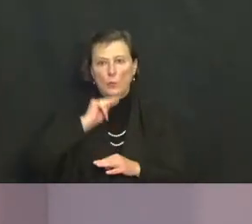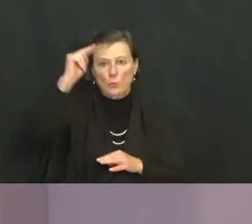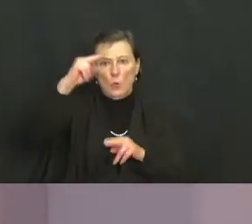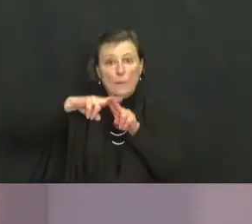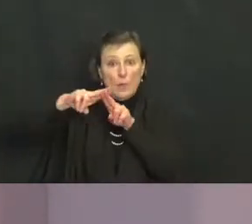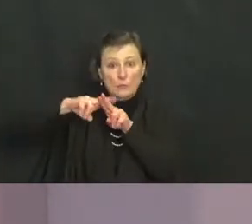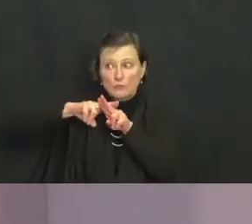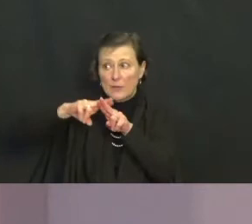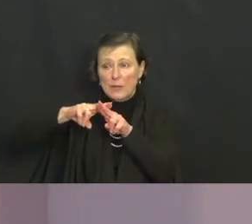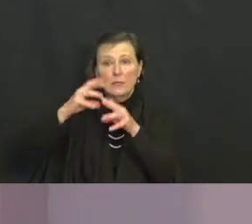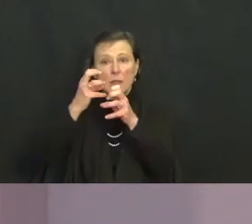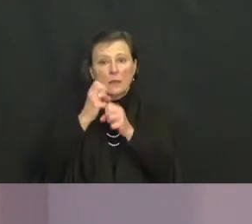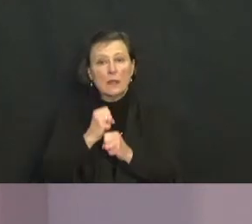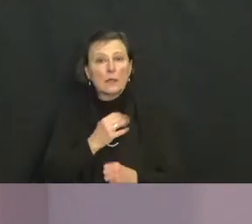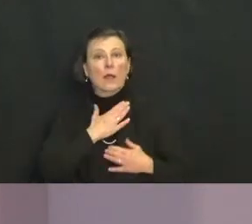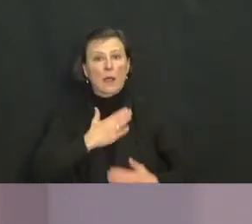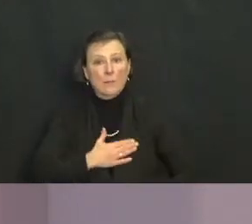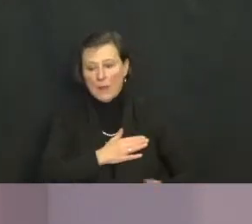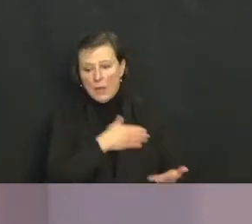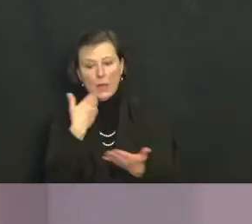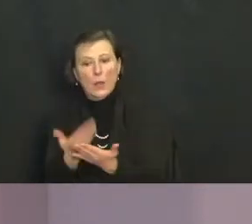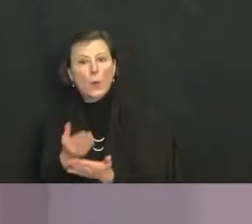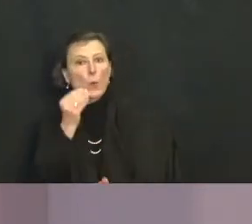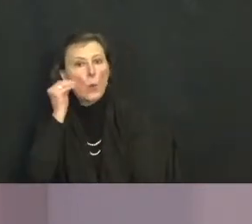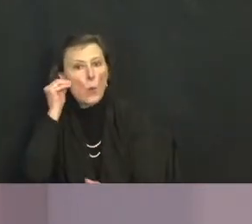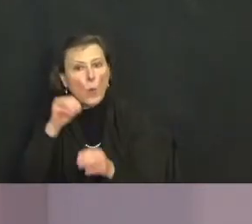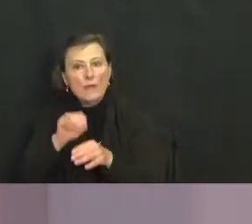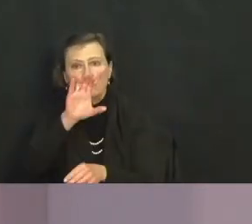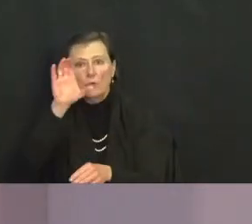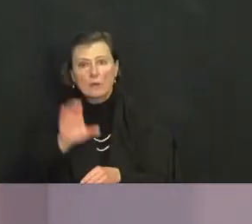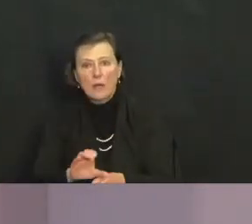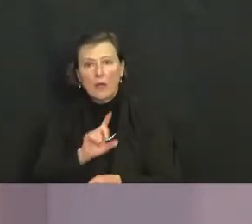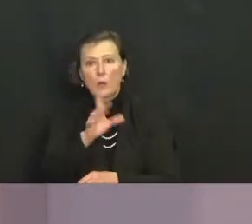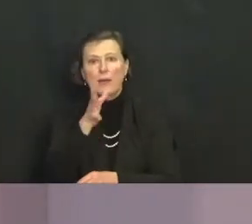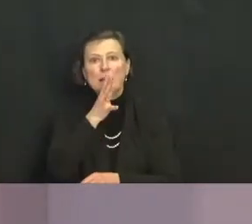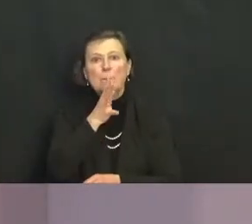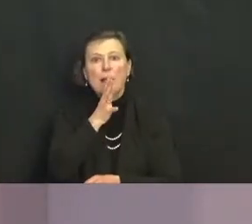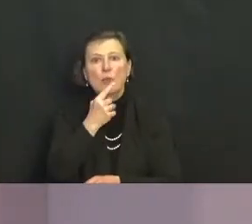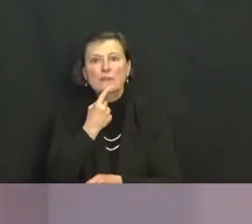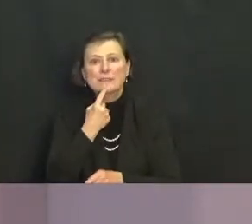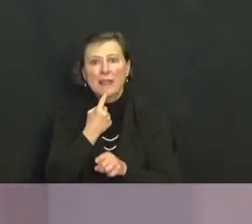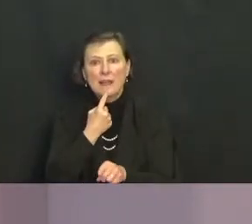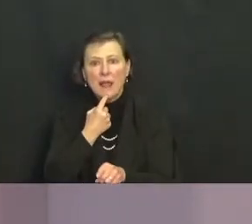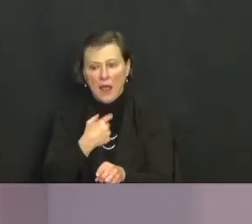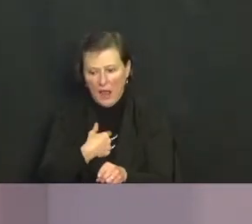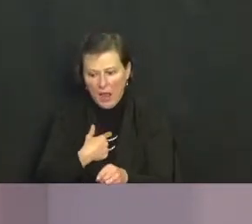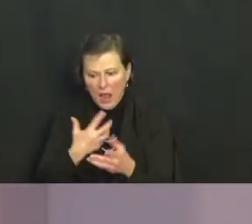Got his body home to Chicago Where his mother said, I want the world to